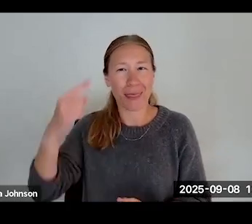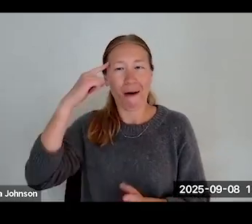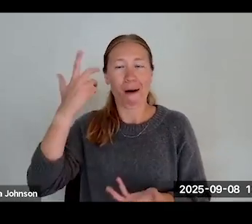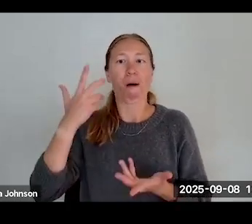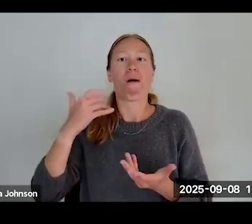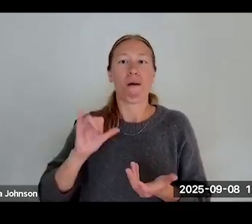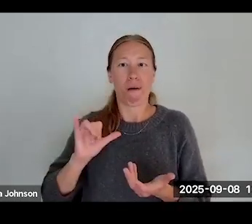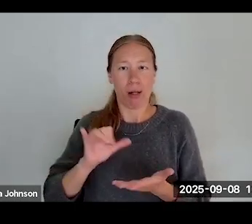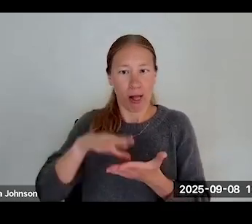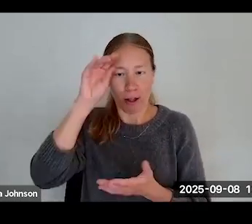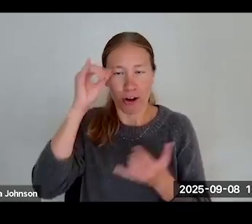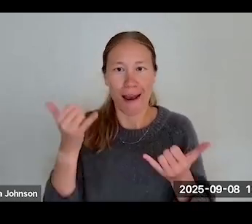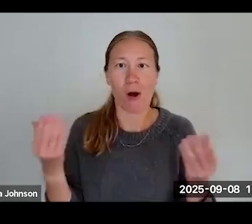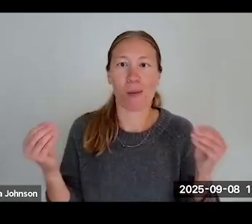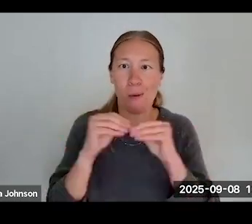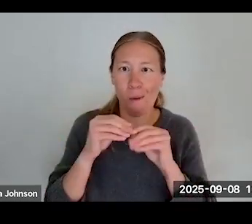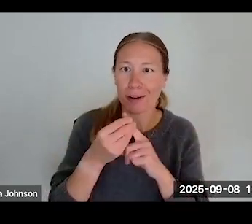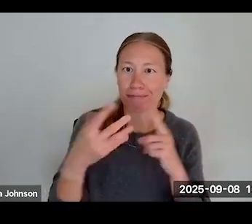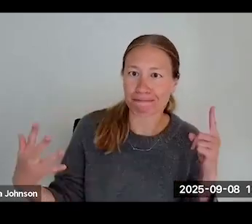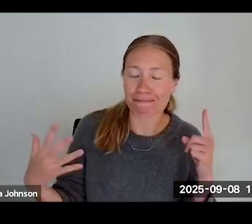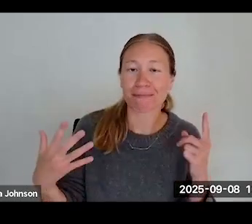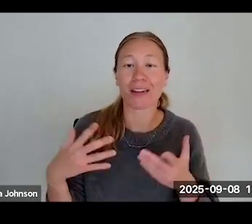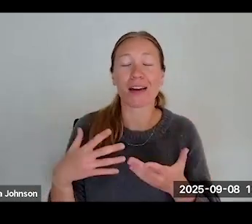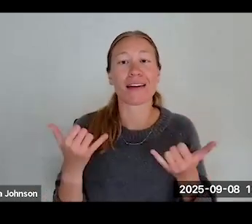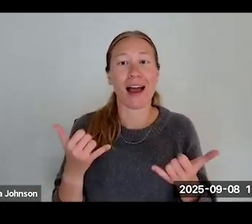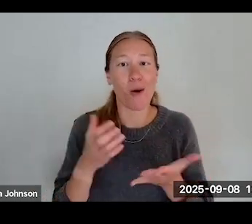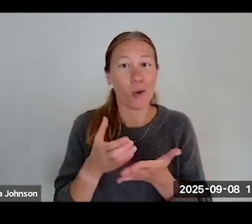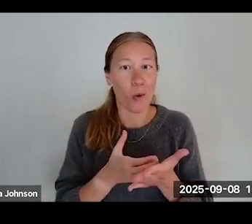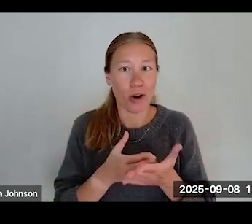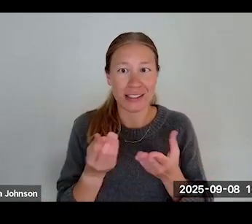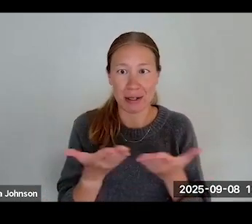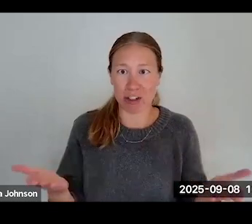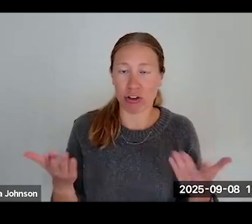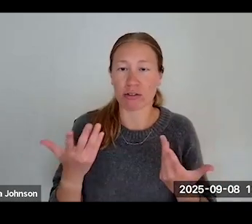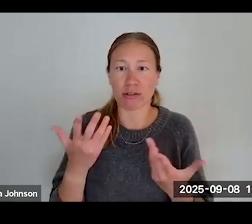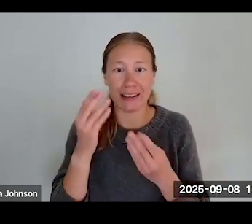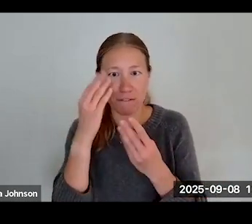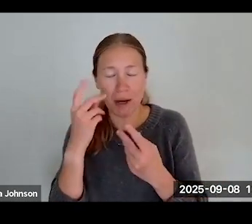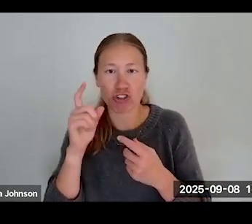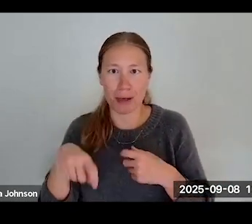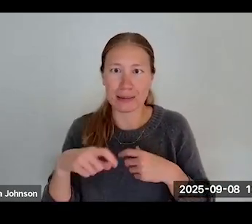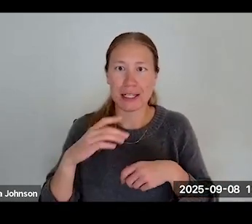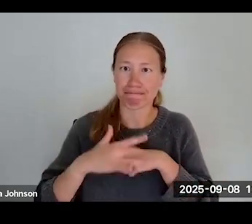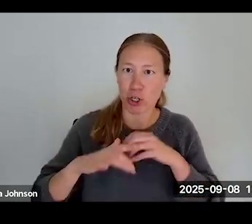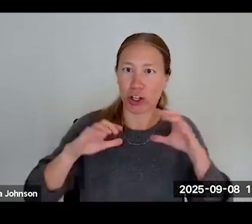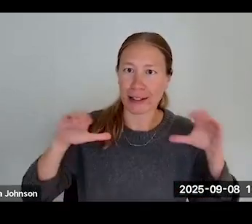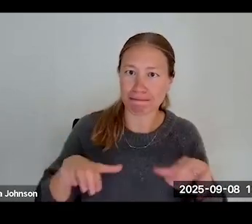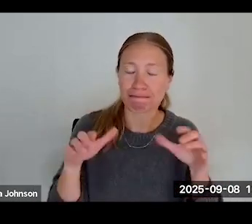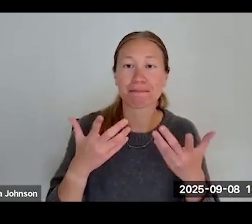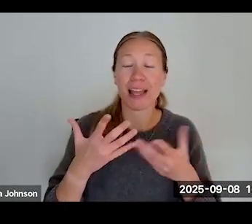So as noted, we now also need to make course materials proactively accessible. This includes materials that are password-protected